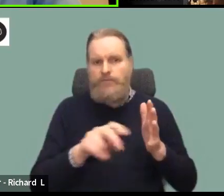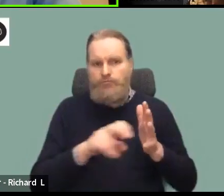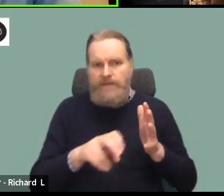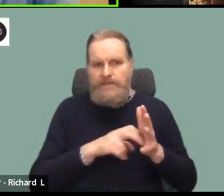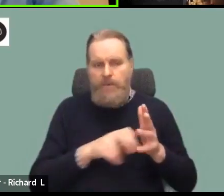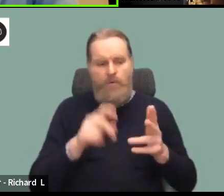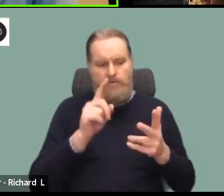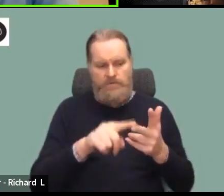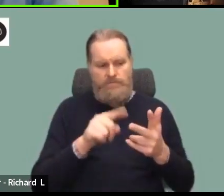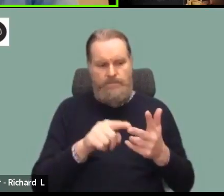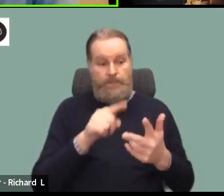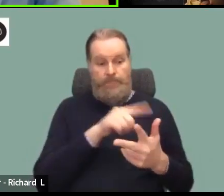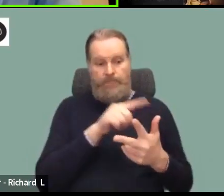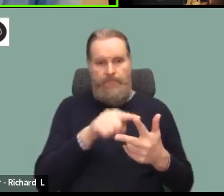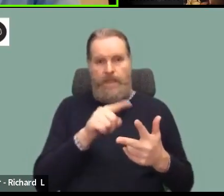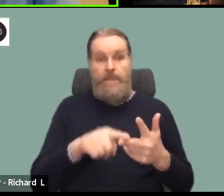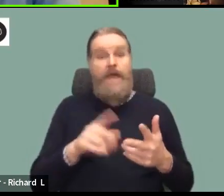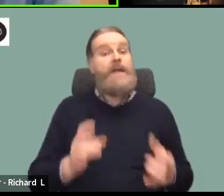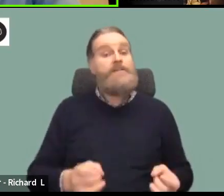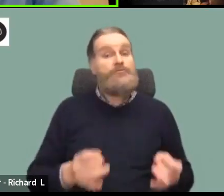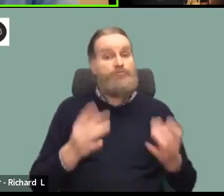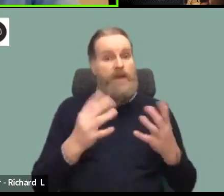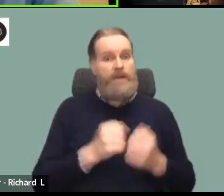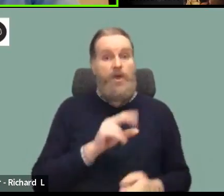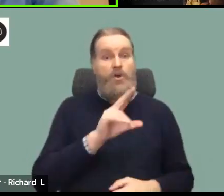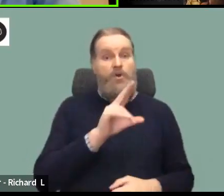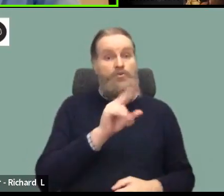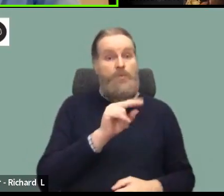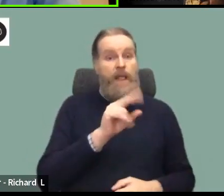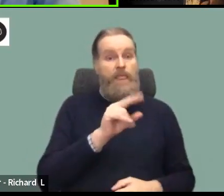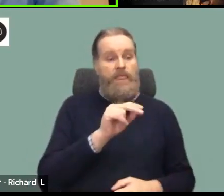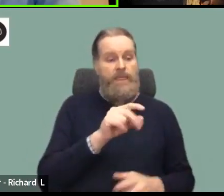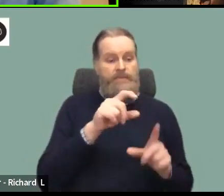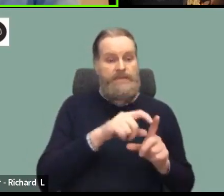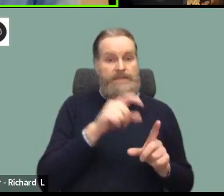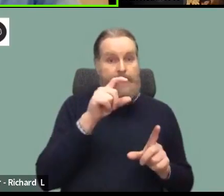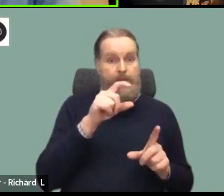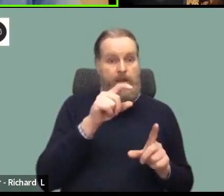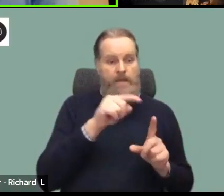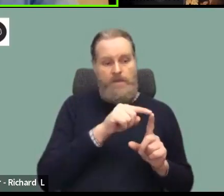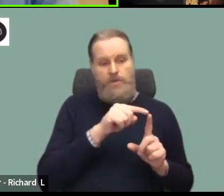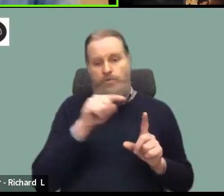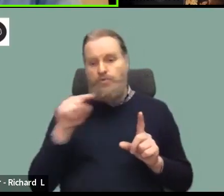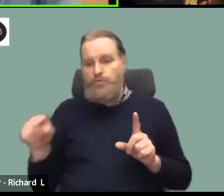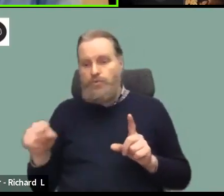and it's agencies that action is going to start from is going to start from the 12th of December. and run right through to them and run right through to the